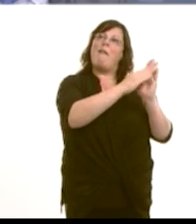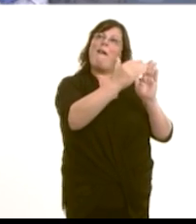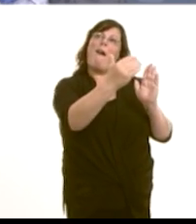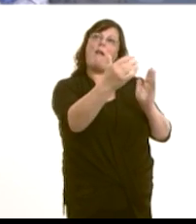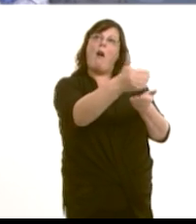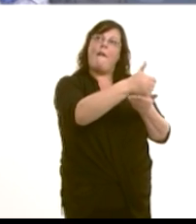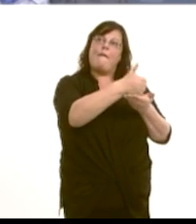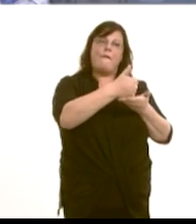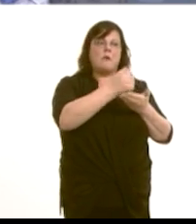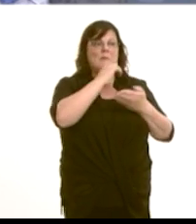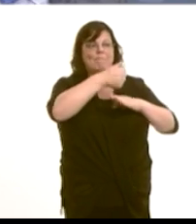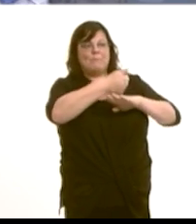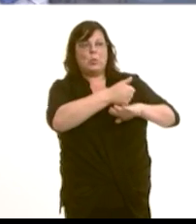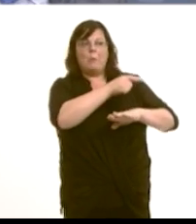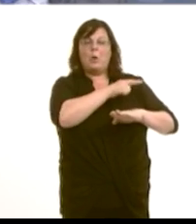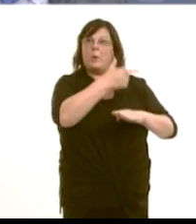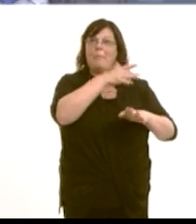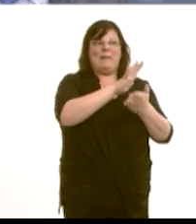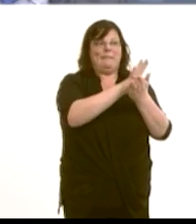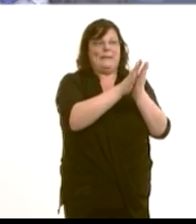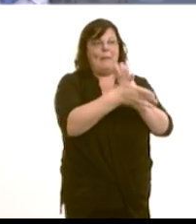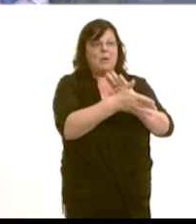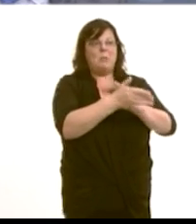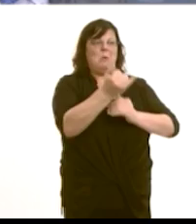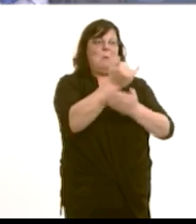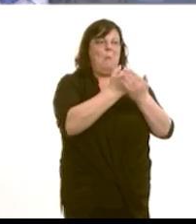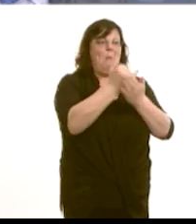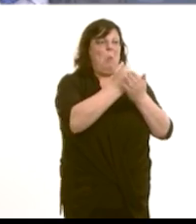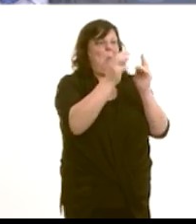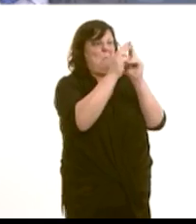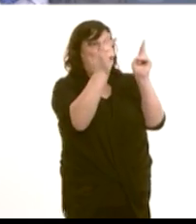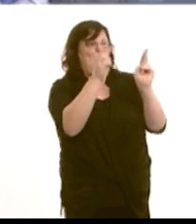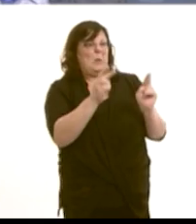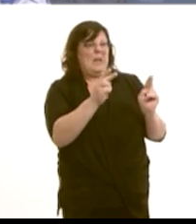restored, having been severely damaged due to poor housing in an inadequate building